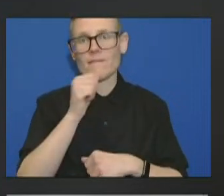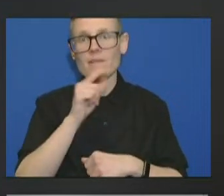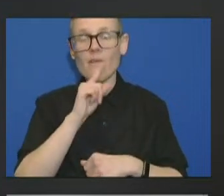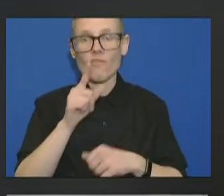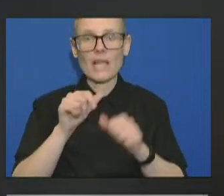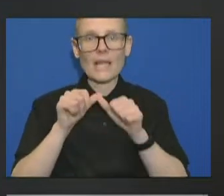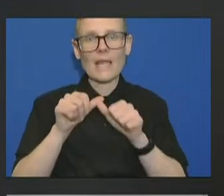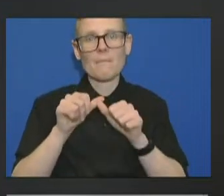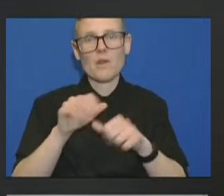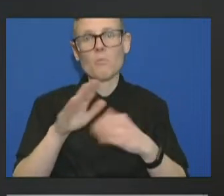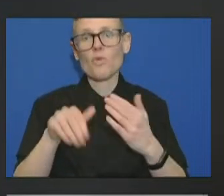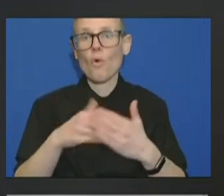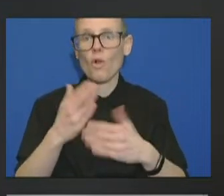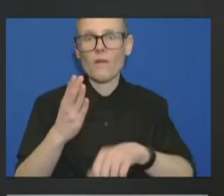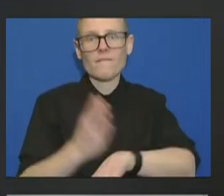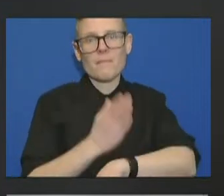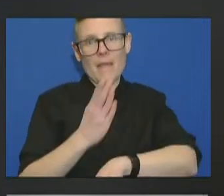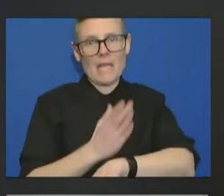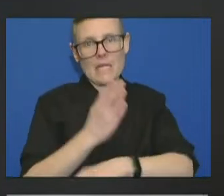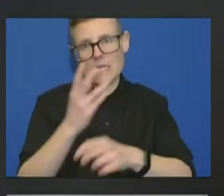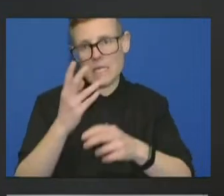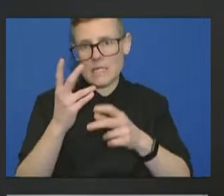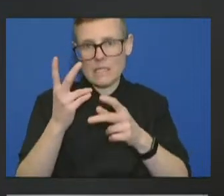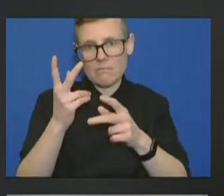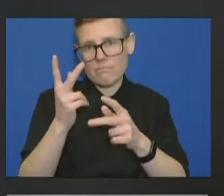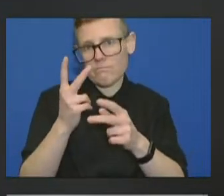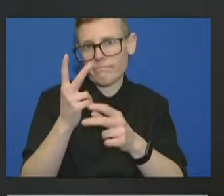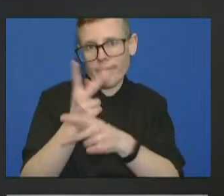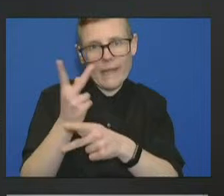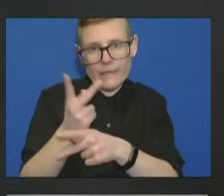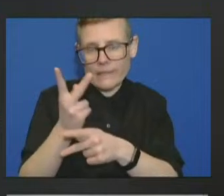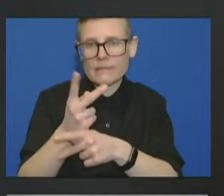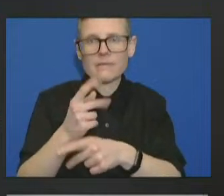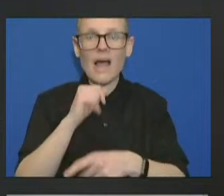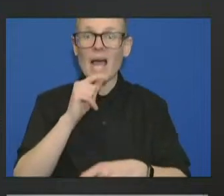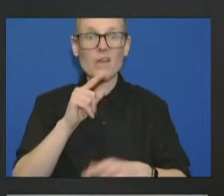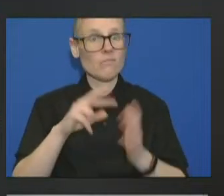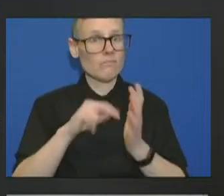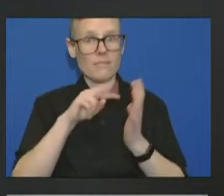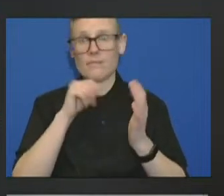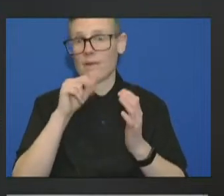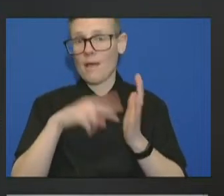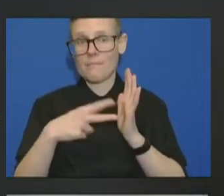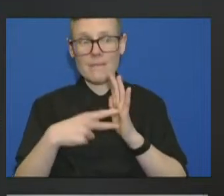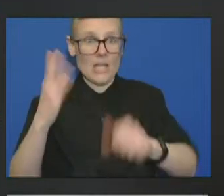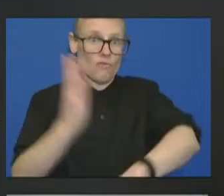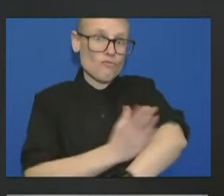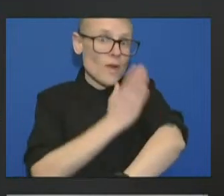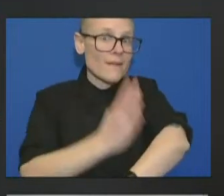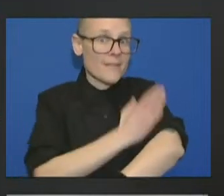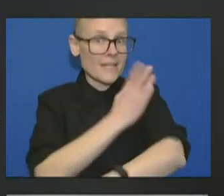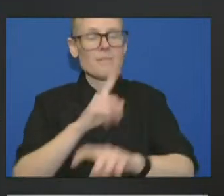million hole in our budget. We haven't really kept up with ongoing maintenance. I'm not